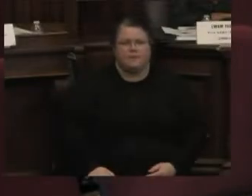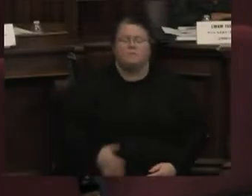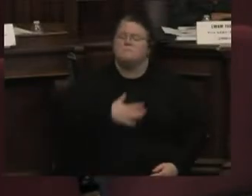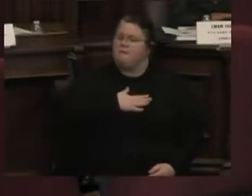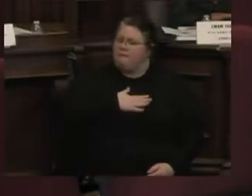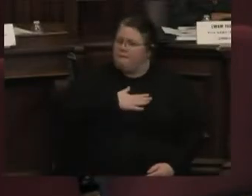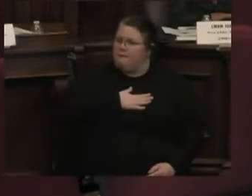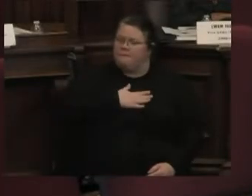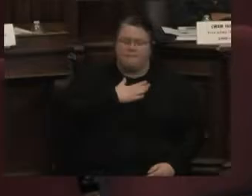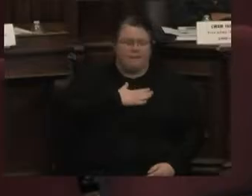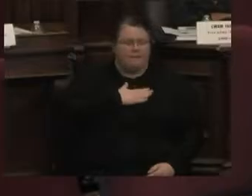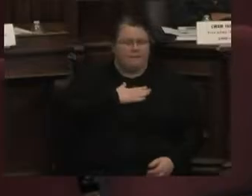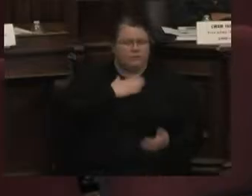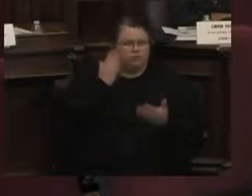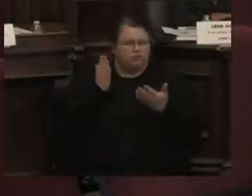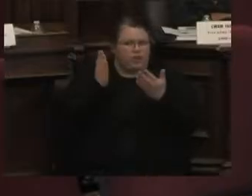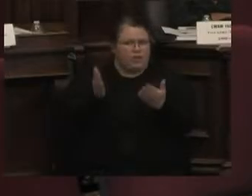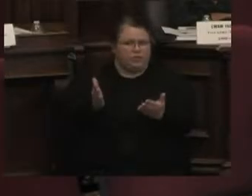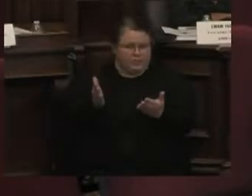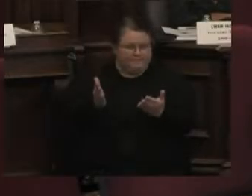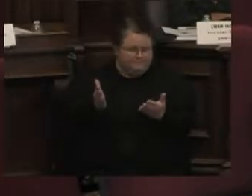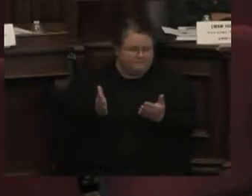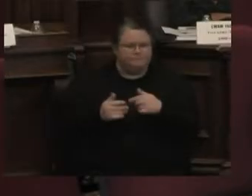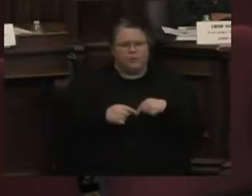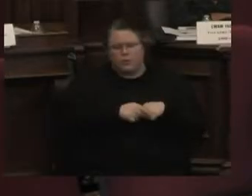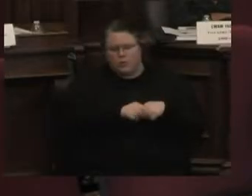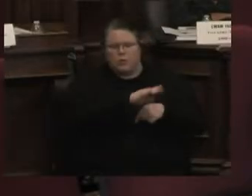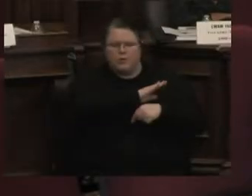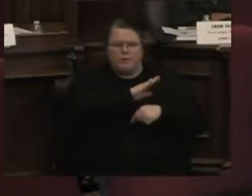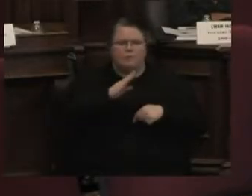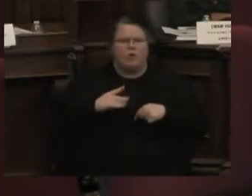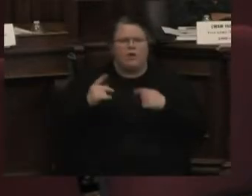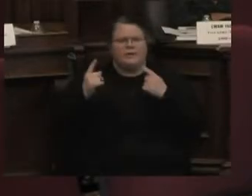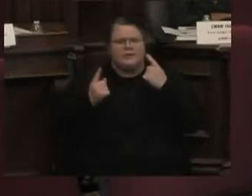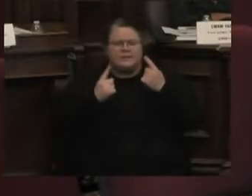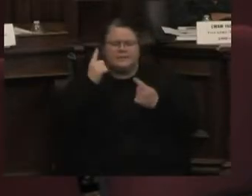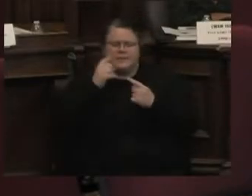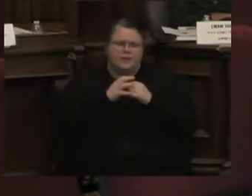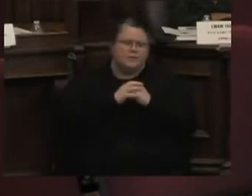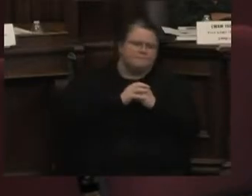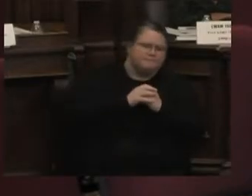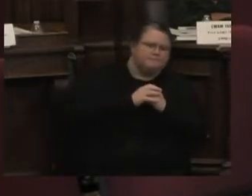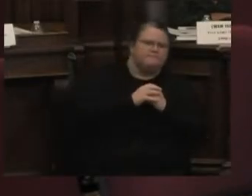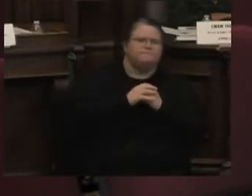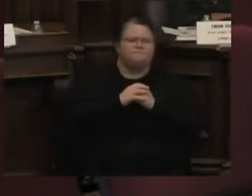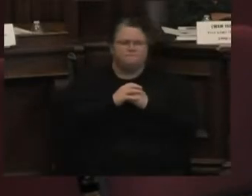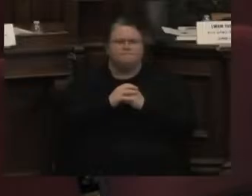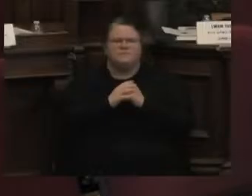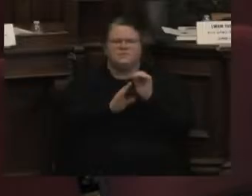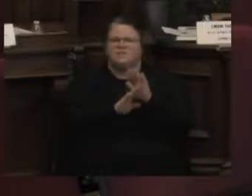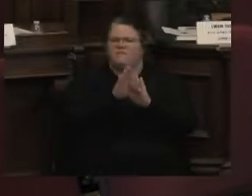back from them. My suggestion